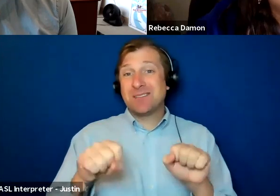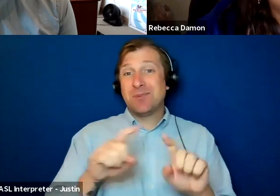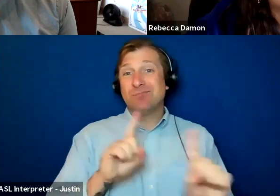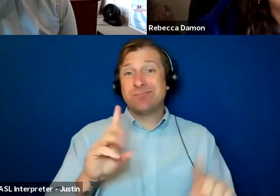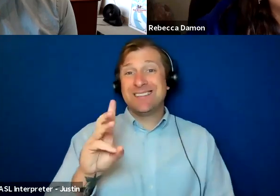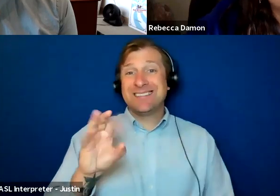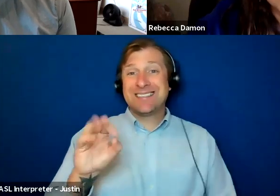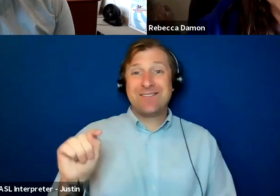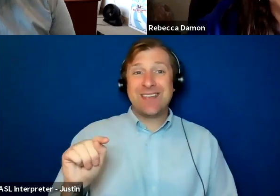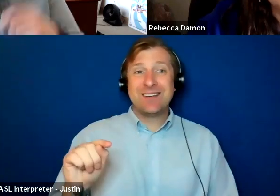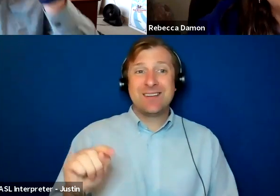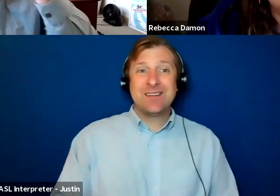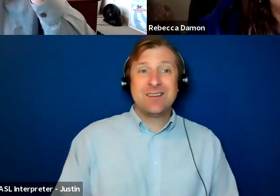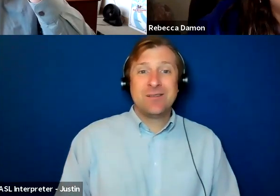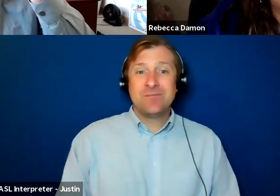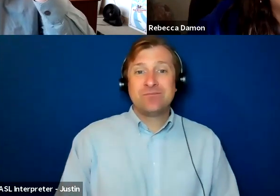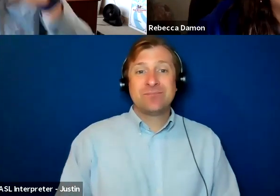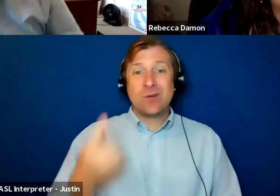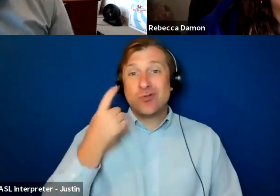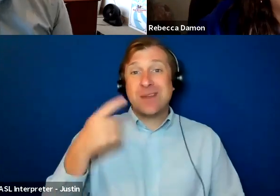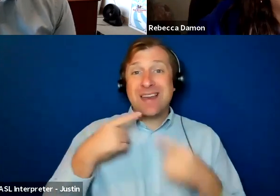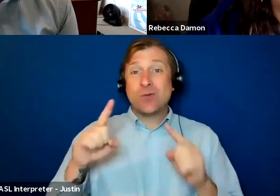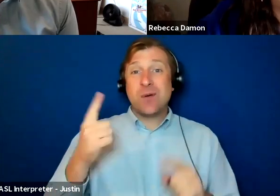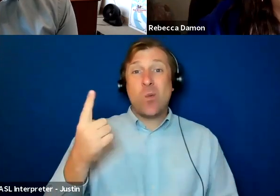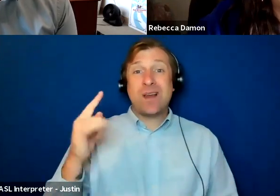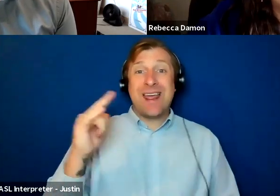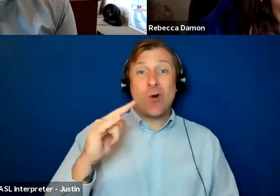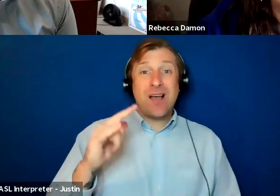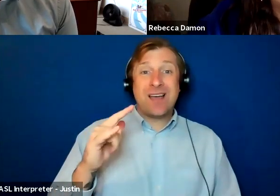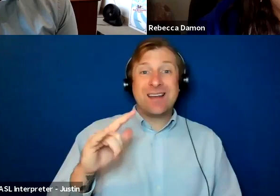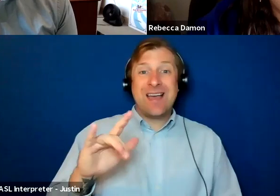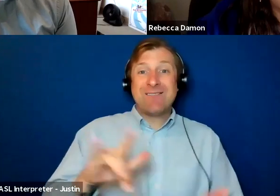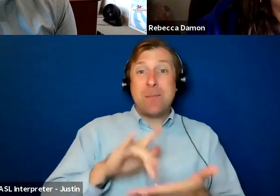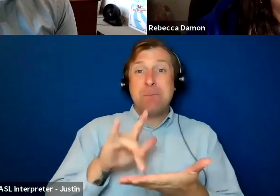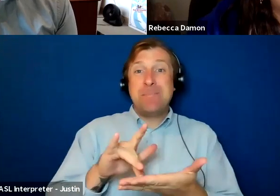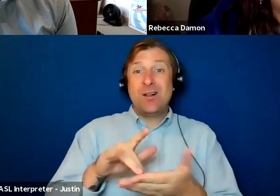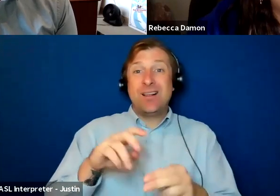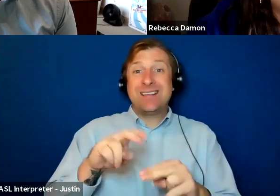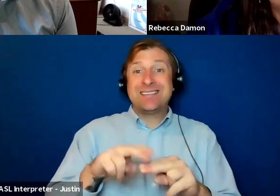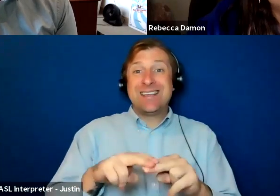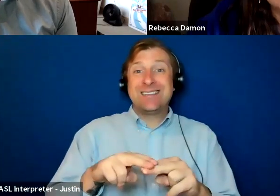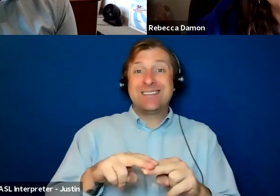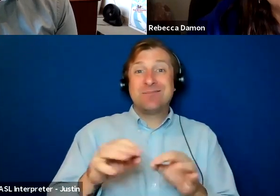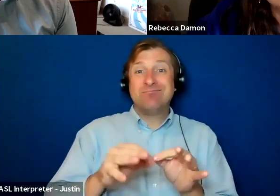certain airlines, I just got an announcement that an airline is going to hold, you know, middle seats out until January, those types of things.